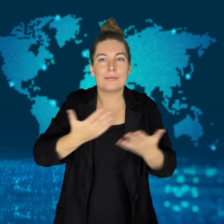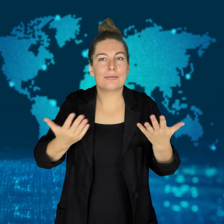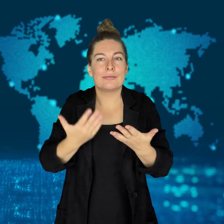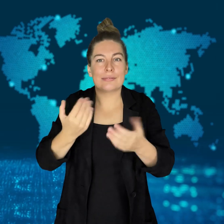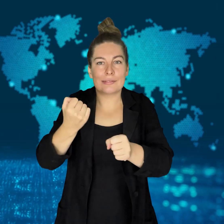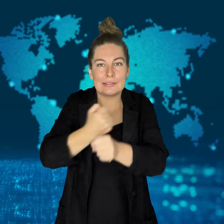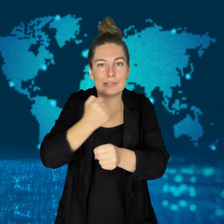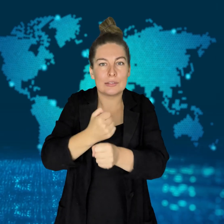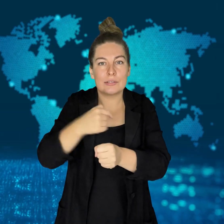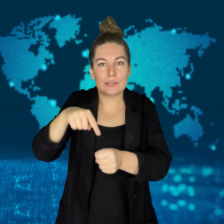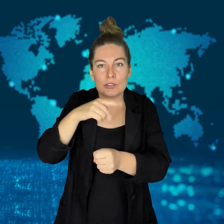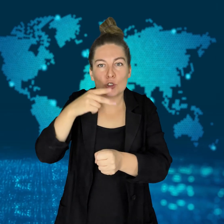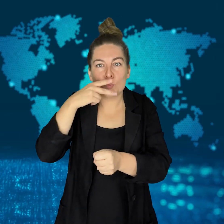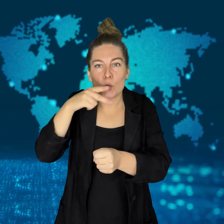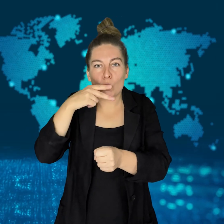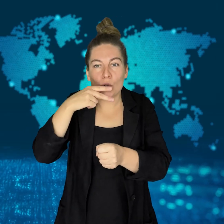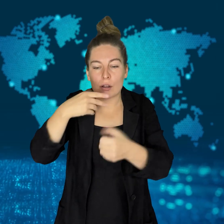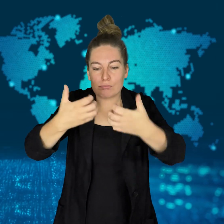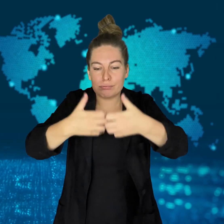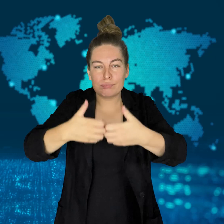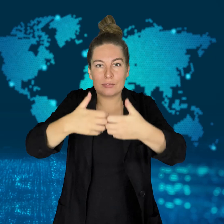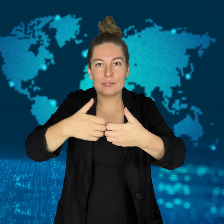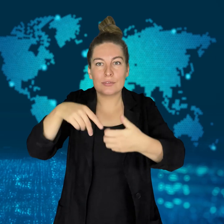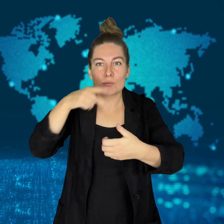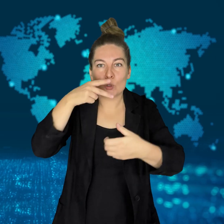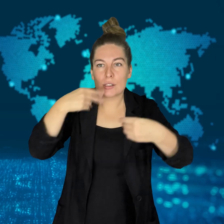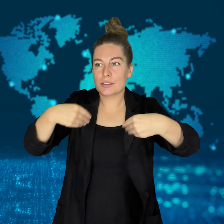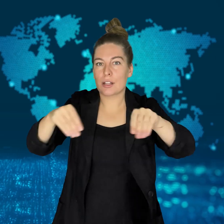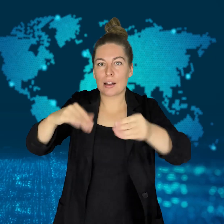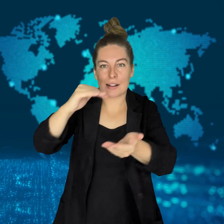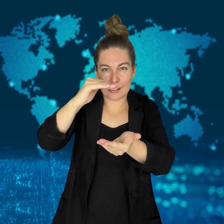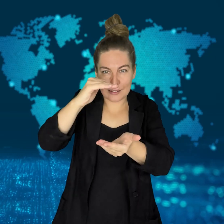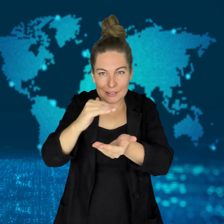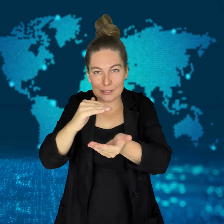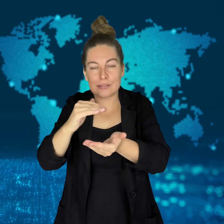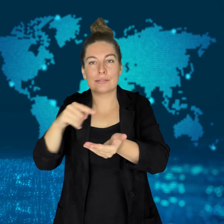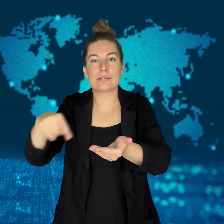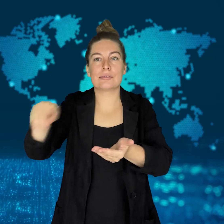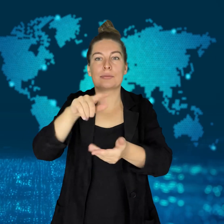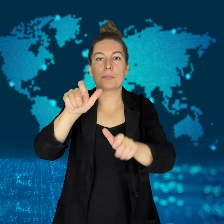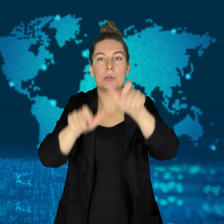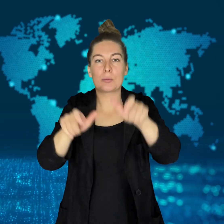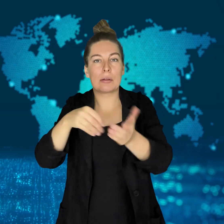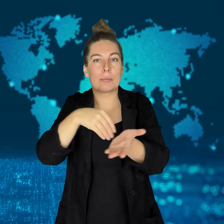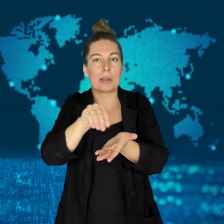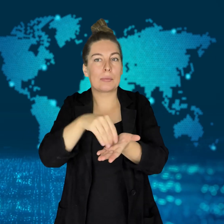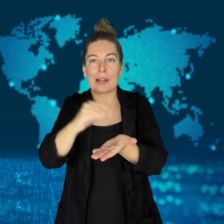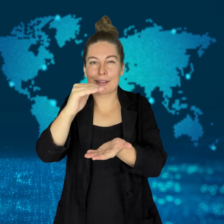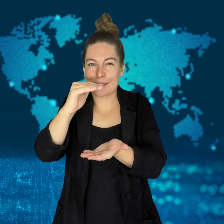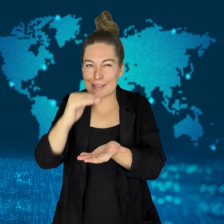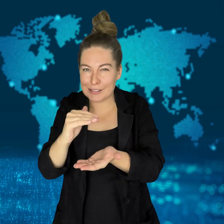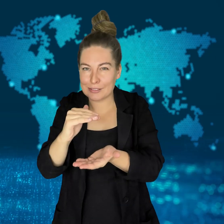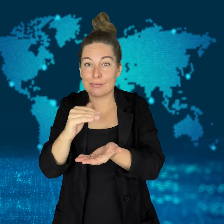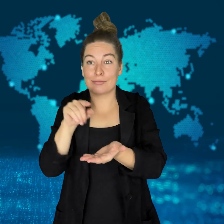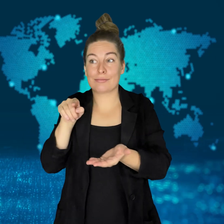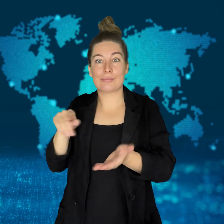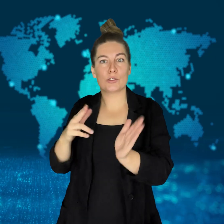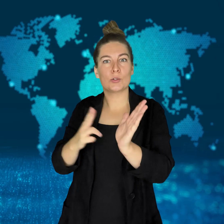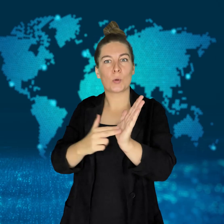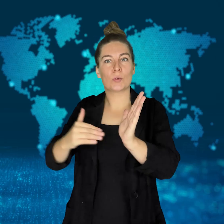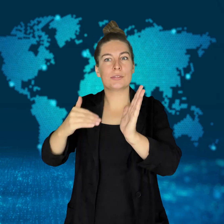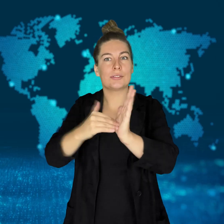The UK's plan makes tobacco products less accessible to Brits.